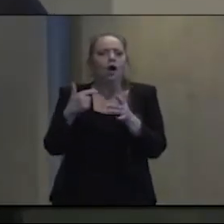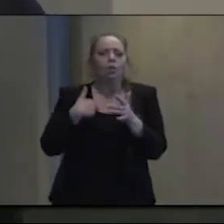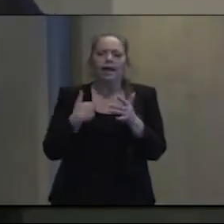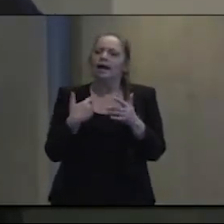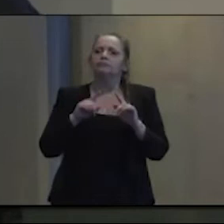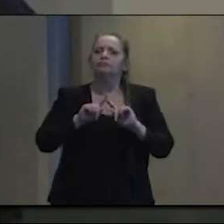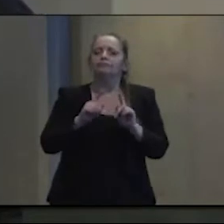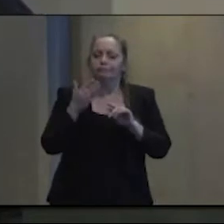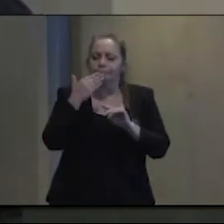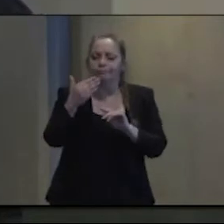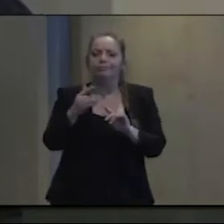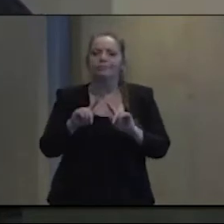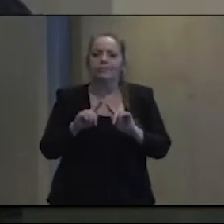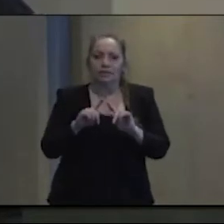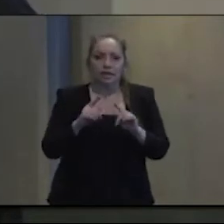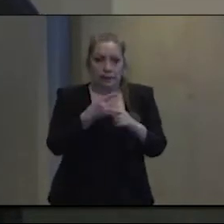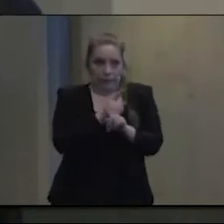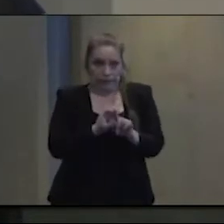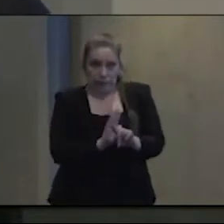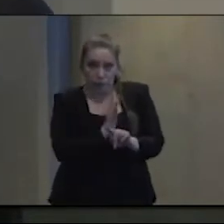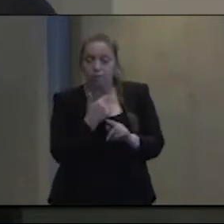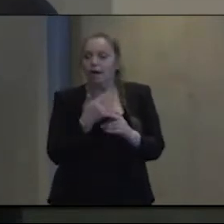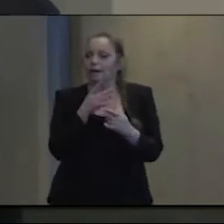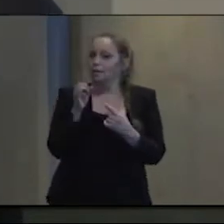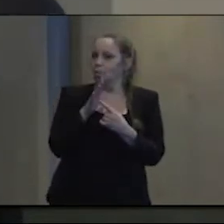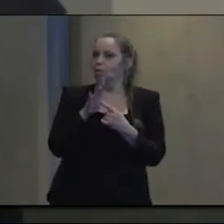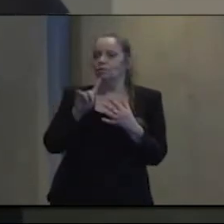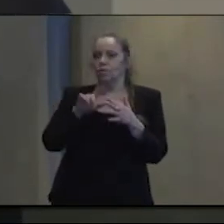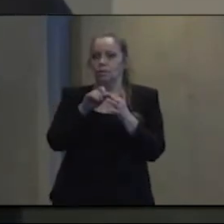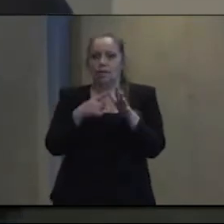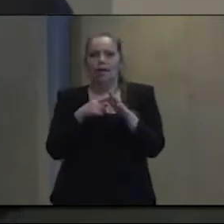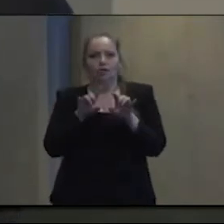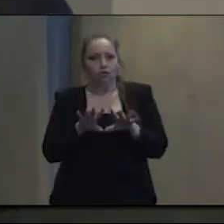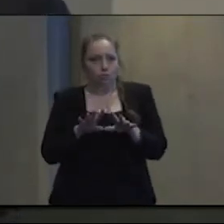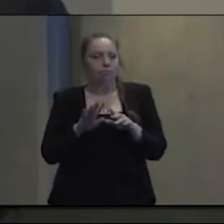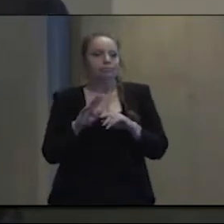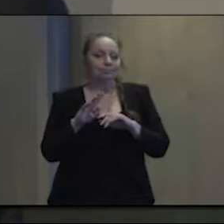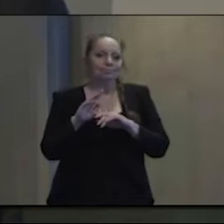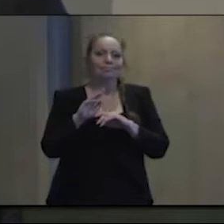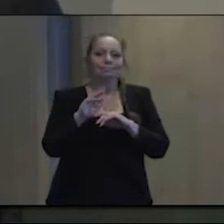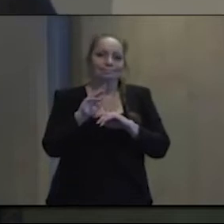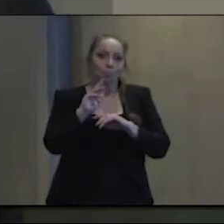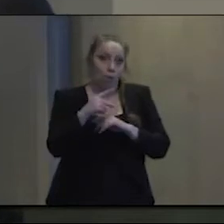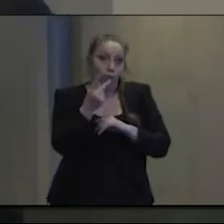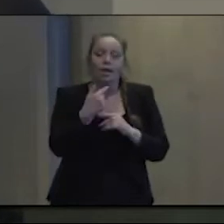to you but also topics that are important for EPA Victoria and I guess with my focus with a